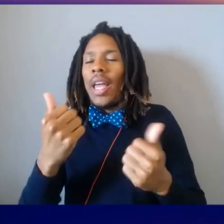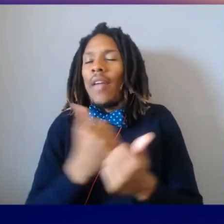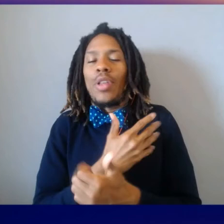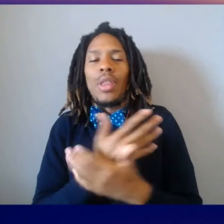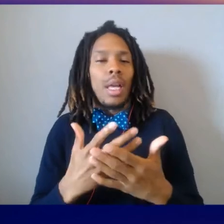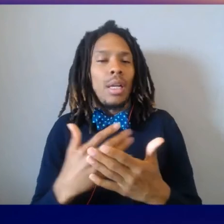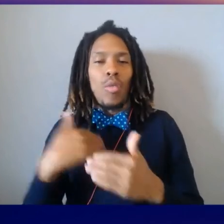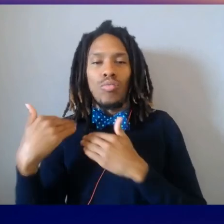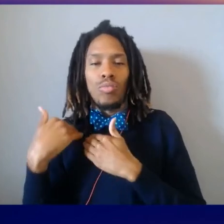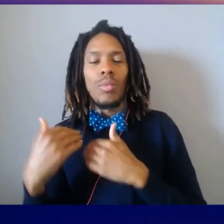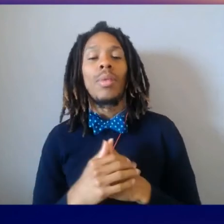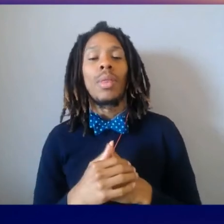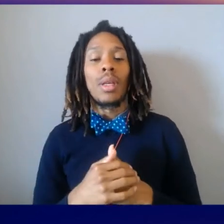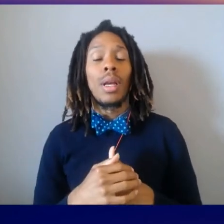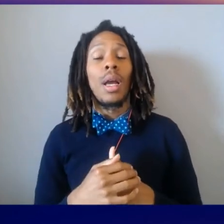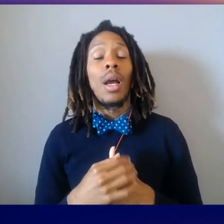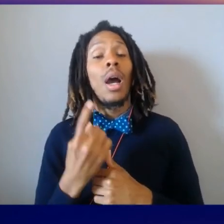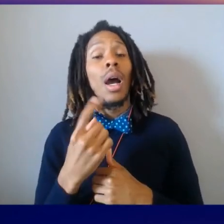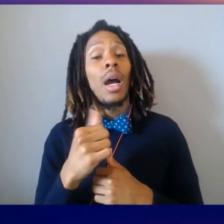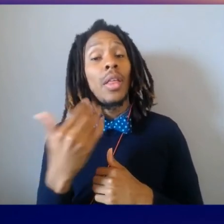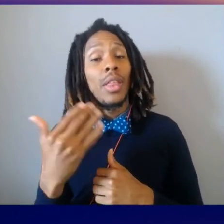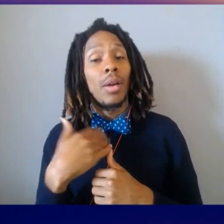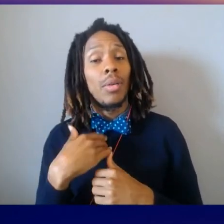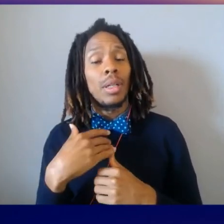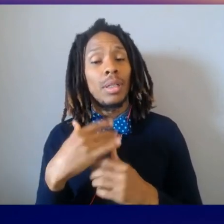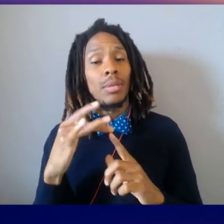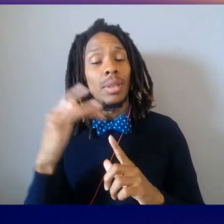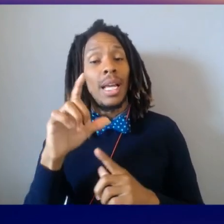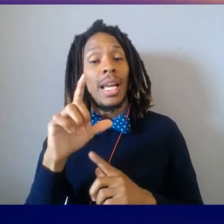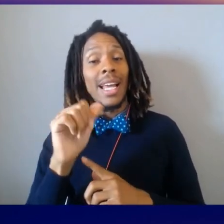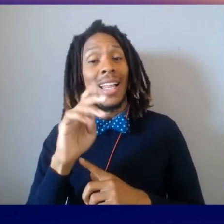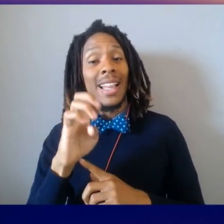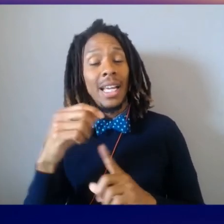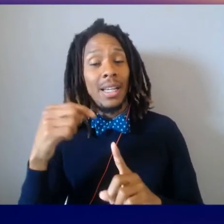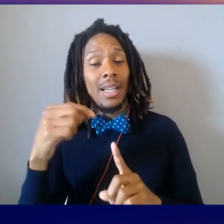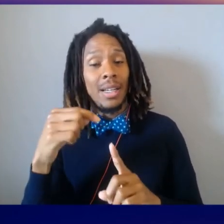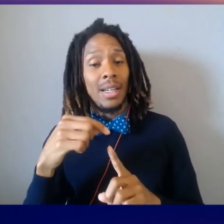The other interesting thing to highlight about Lake is that the querying of the data